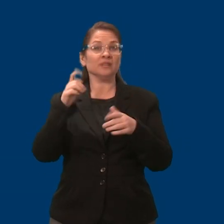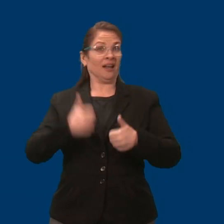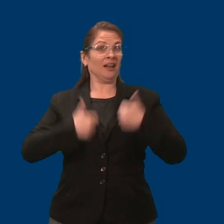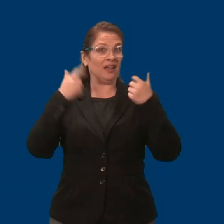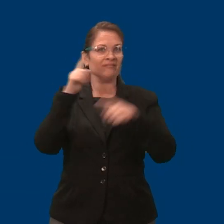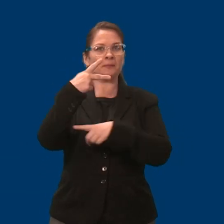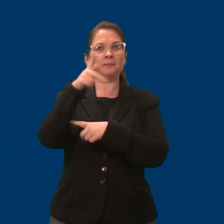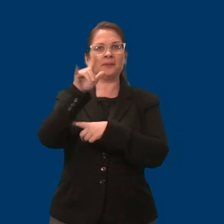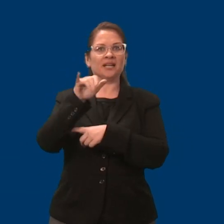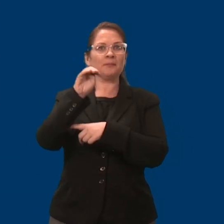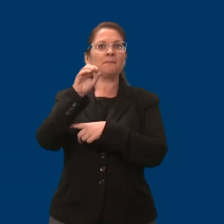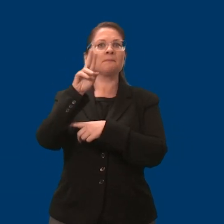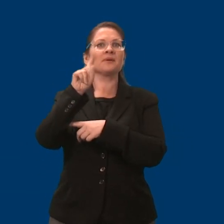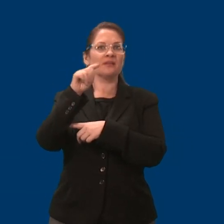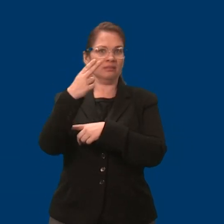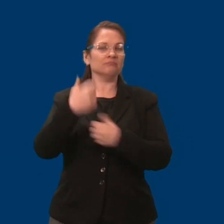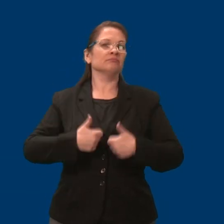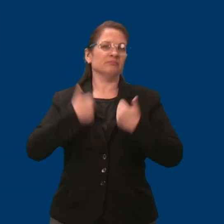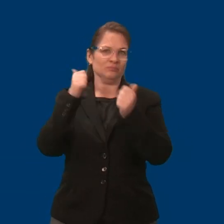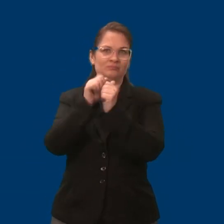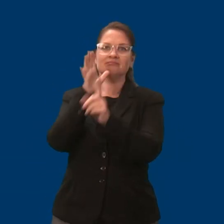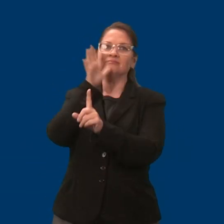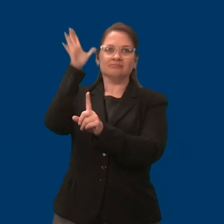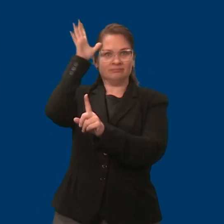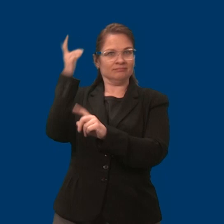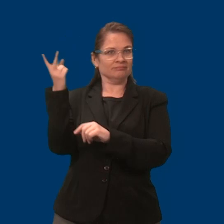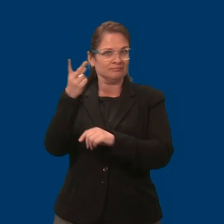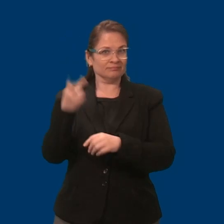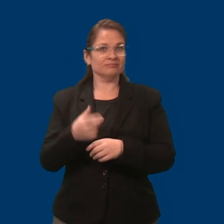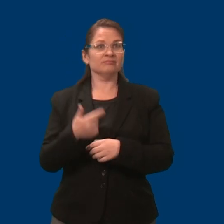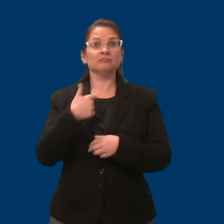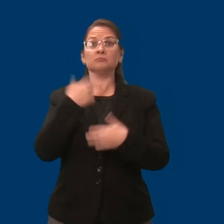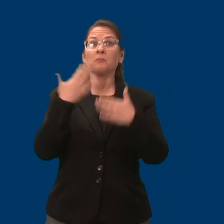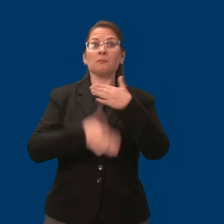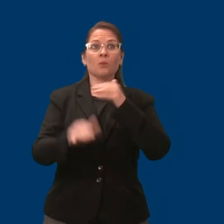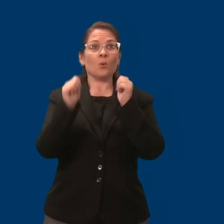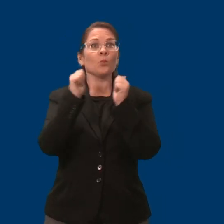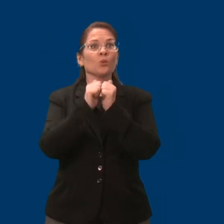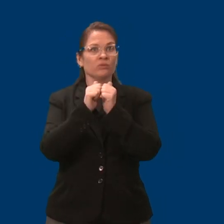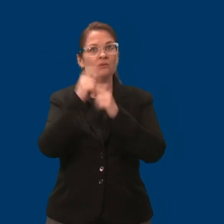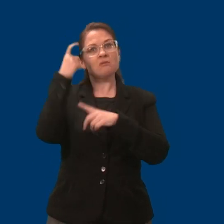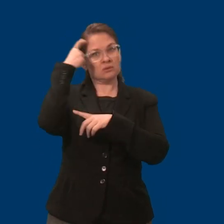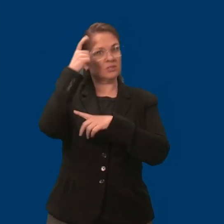I was born with a neurological disorder called spinal muscular atrophy